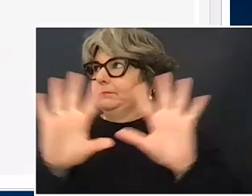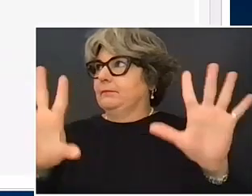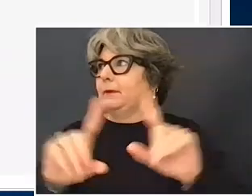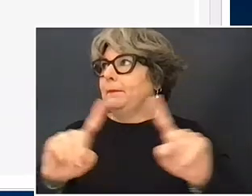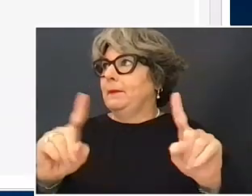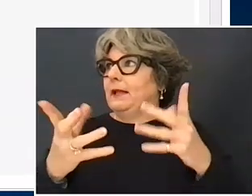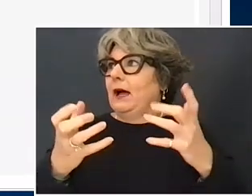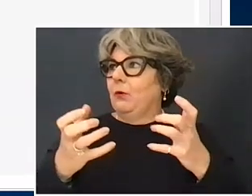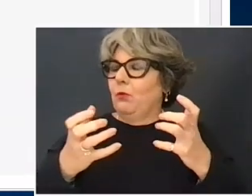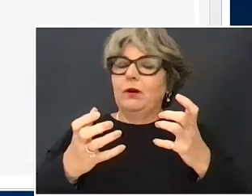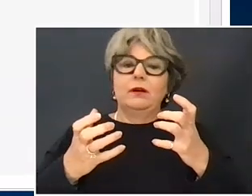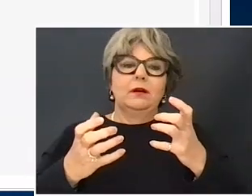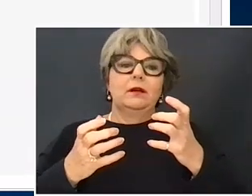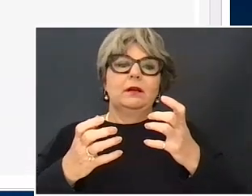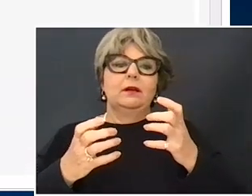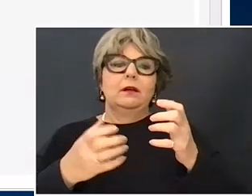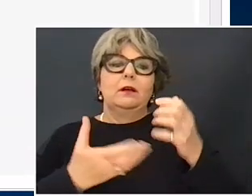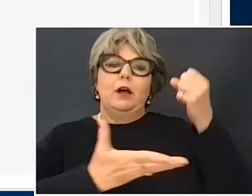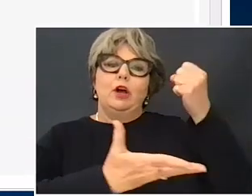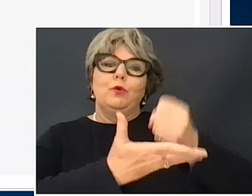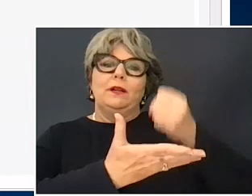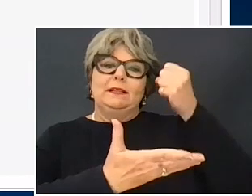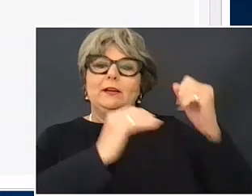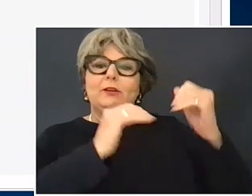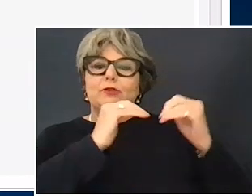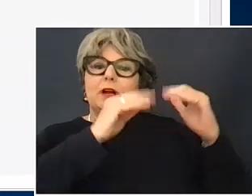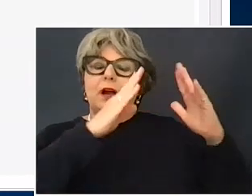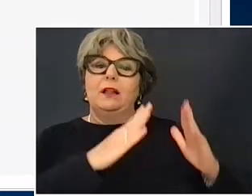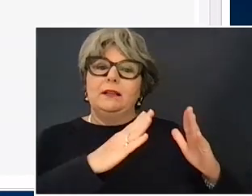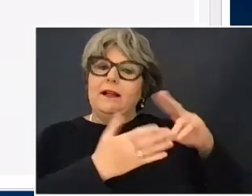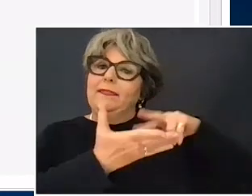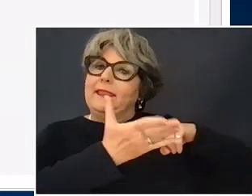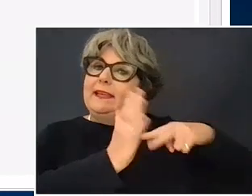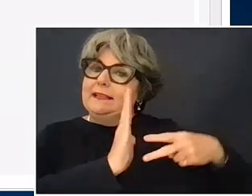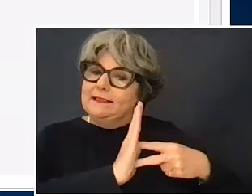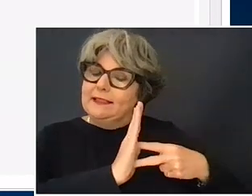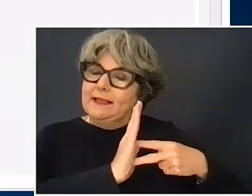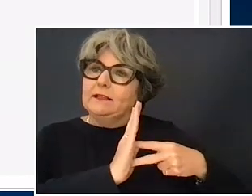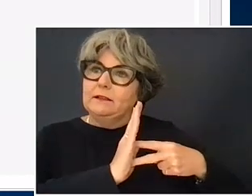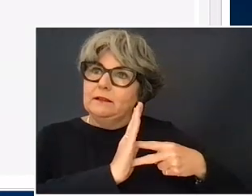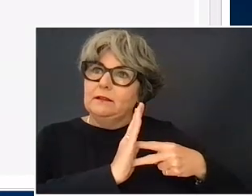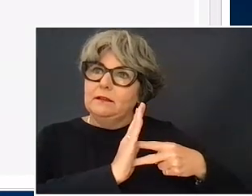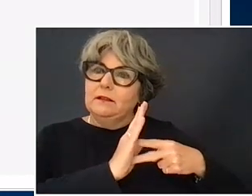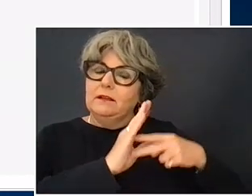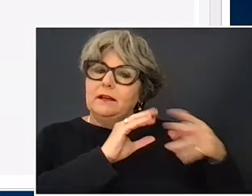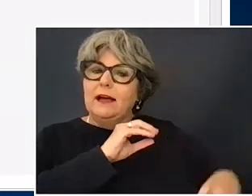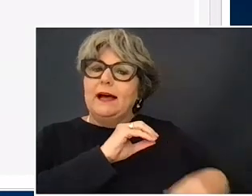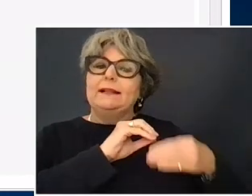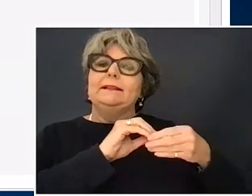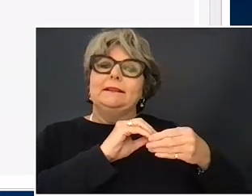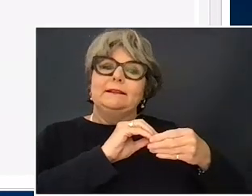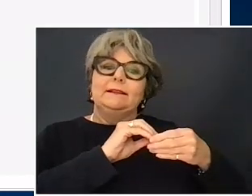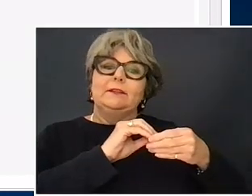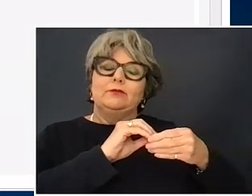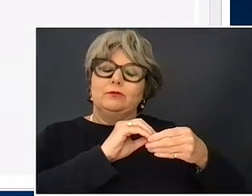accreditation colleagues but I believe that the intent was to refer to the additional location concept that's in the